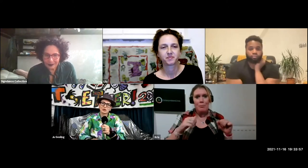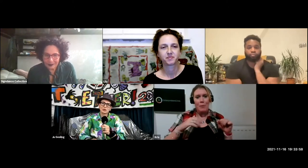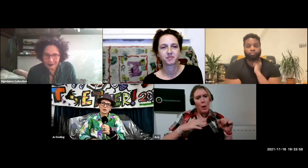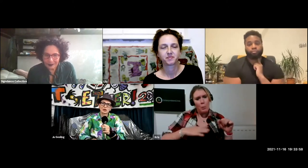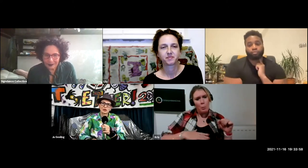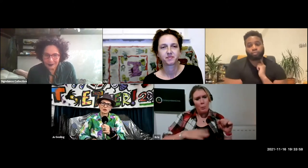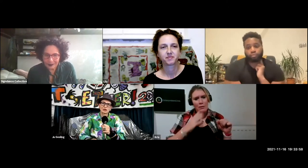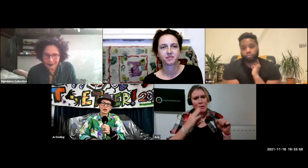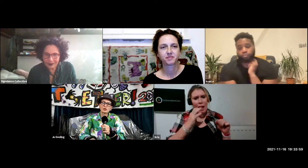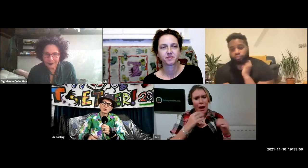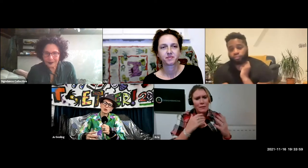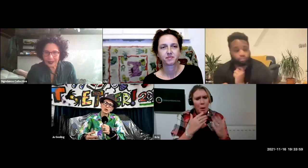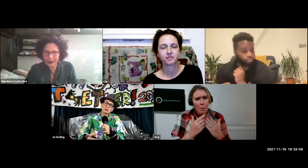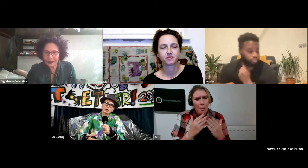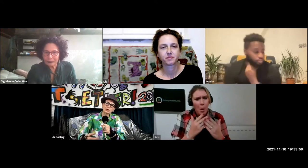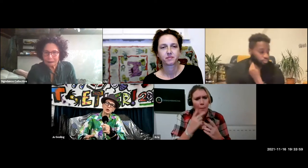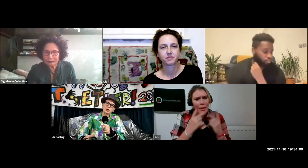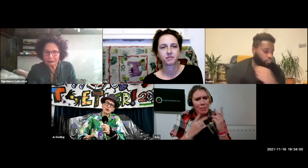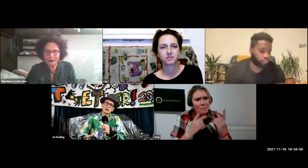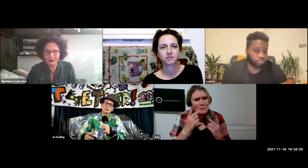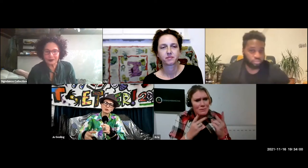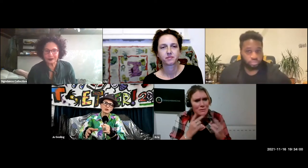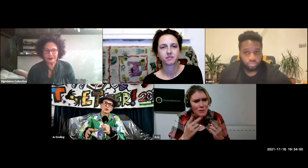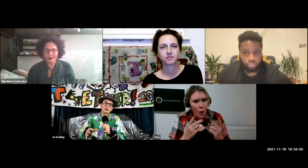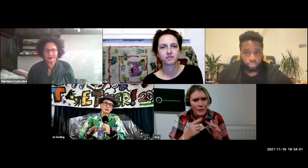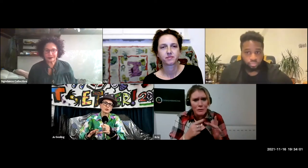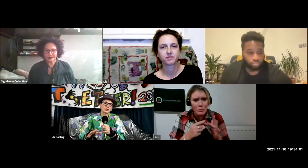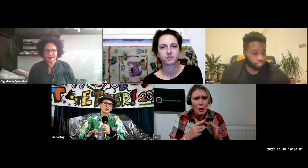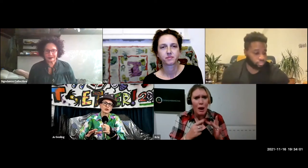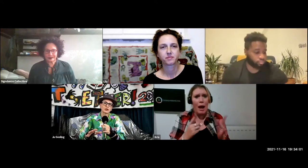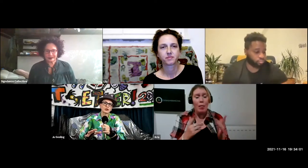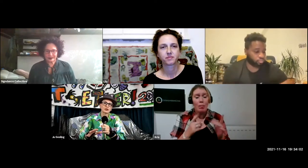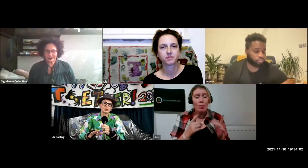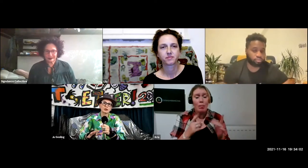why people refer to the West Indies, they thought they sailed in the opposite